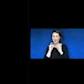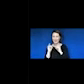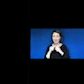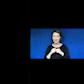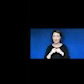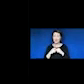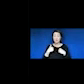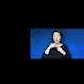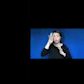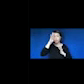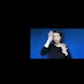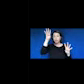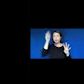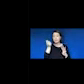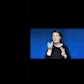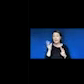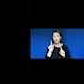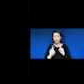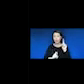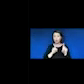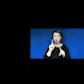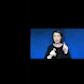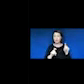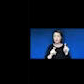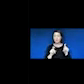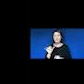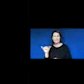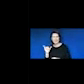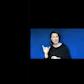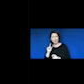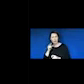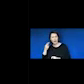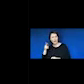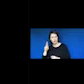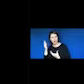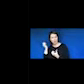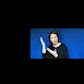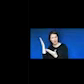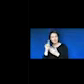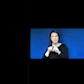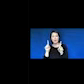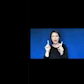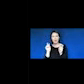the human resources questions were, and rephrased those to fit the needs of the client, to elicit